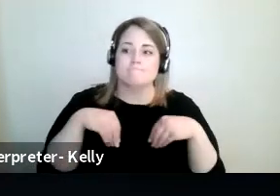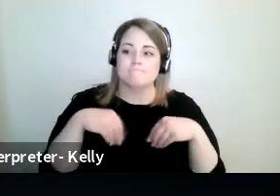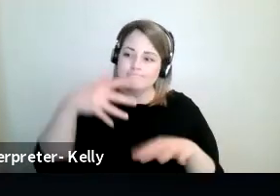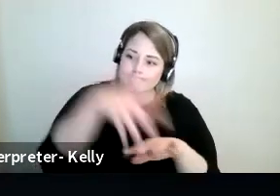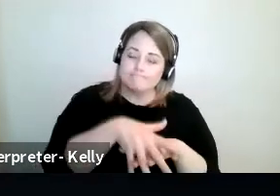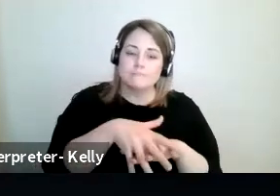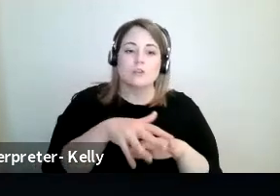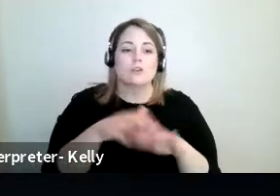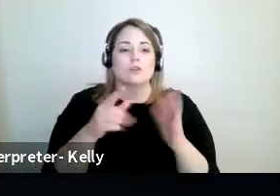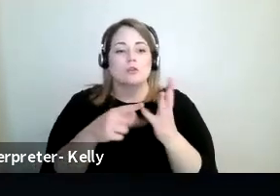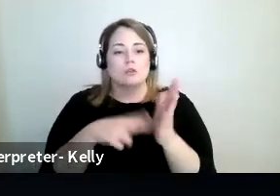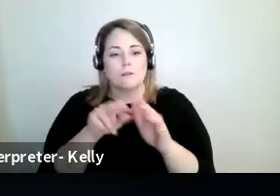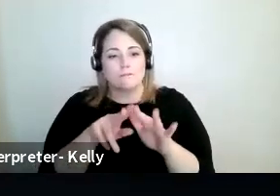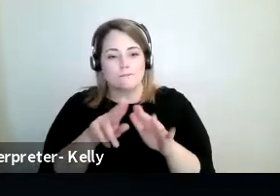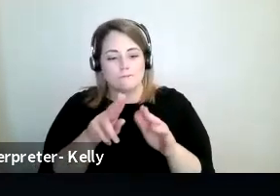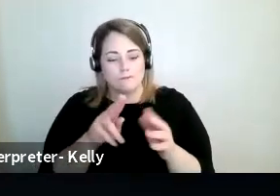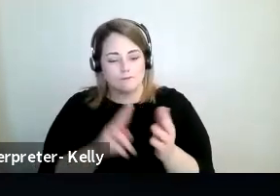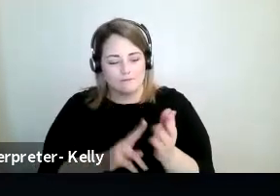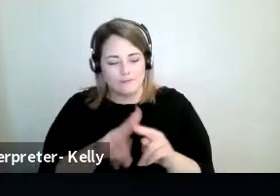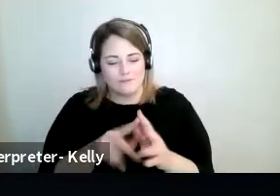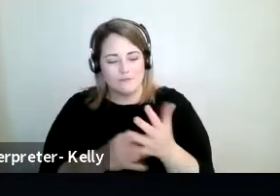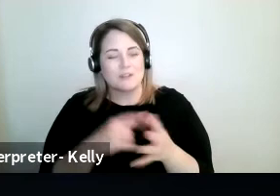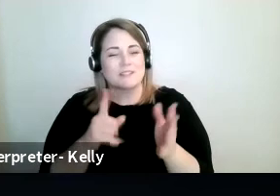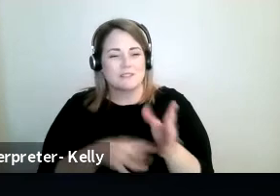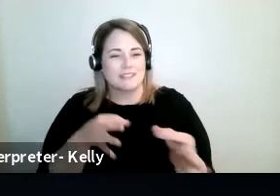I don't know. From your experience, Anthony, you've been involved for a long time.